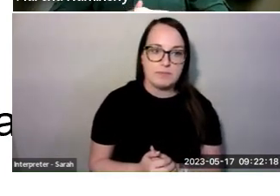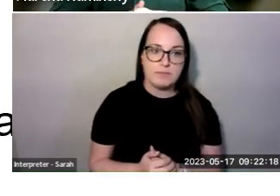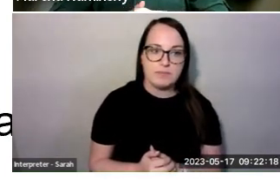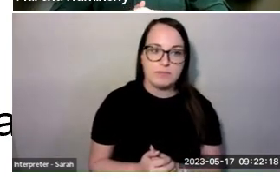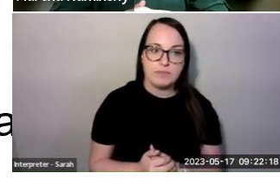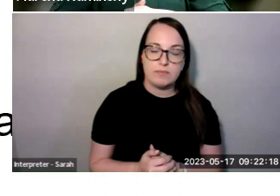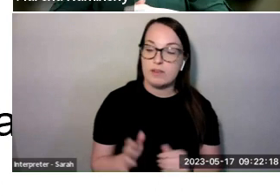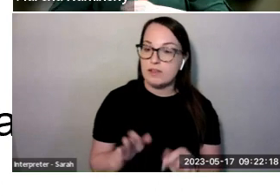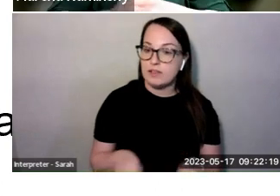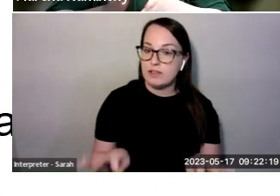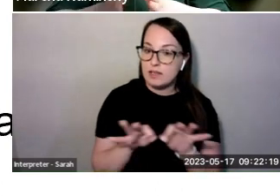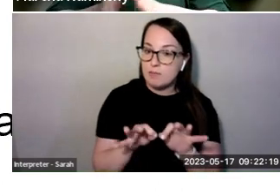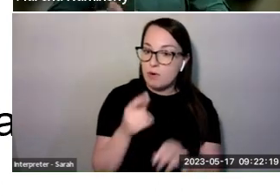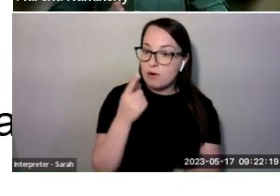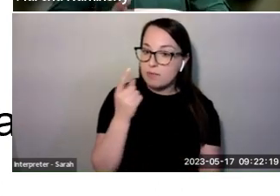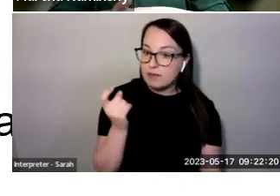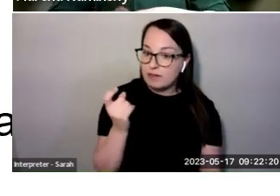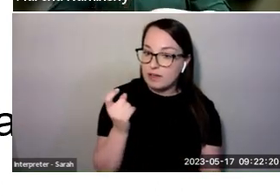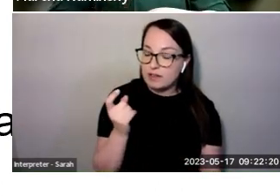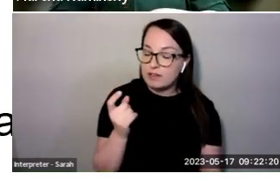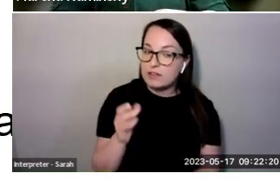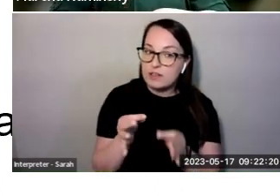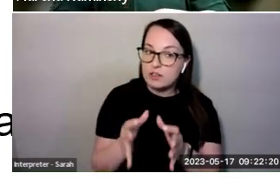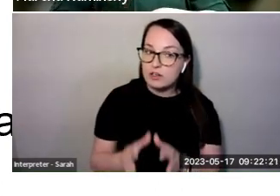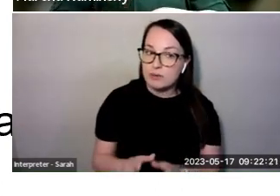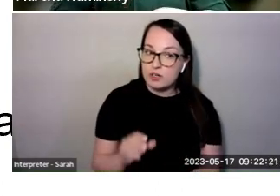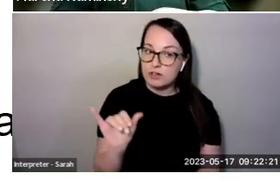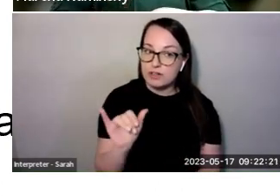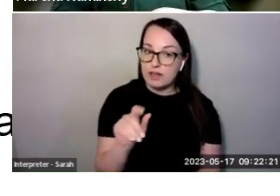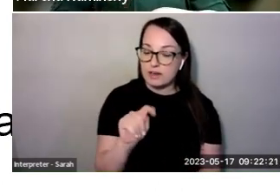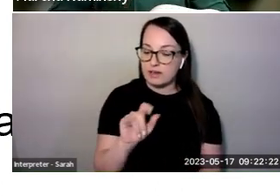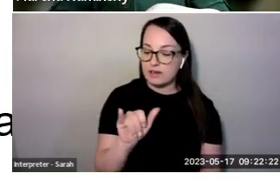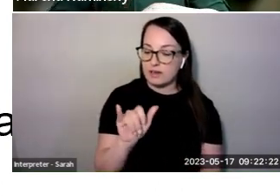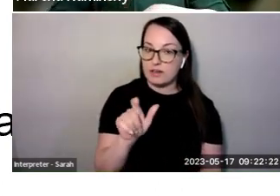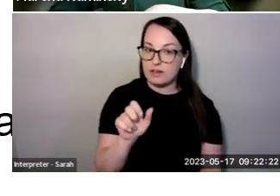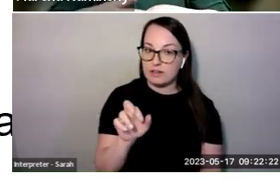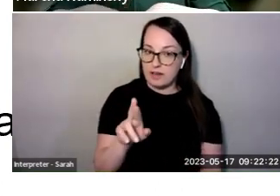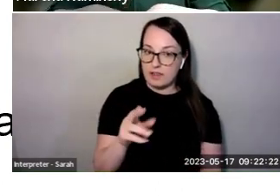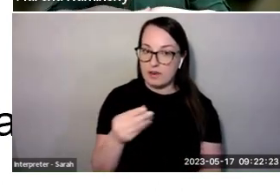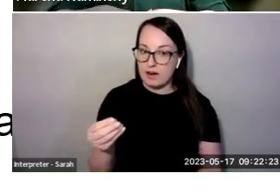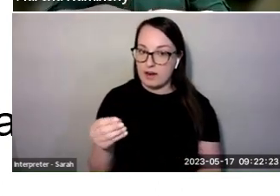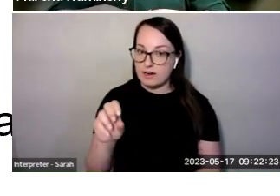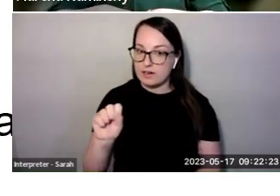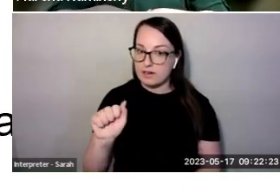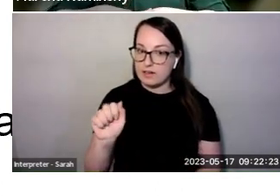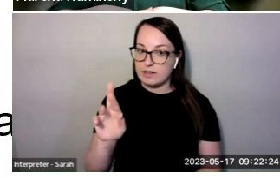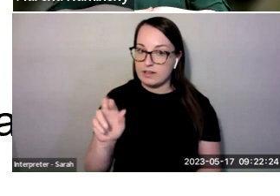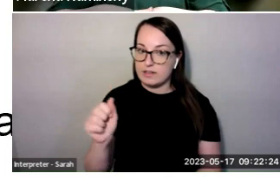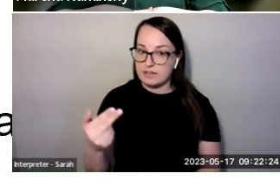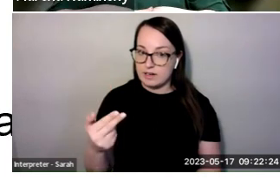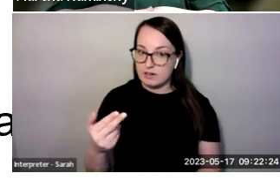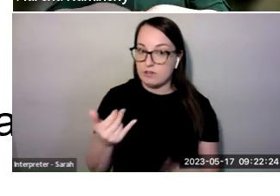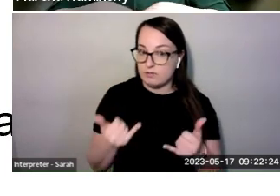utilize an interpreter. It's very important because